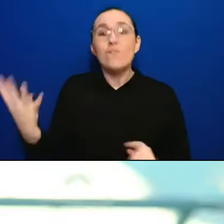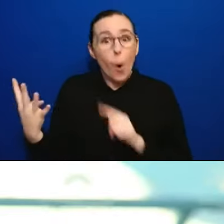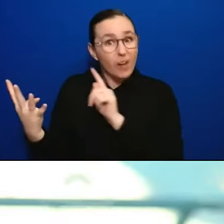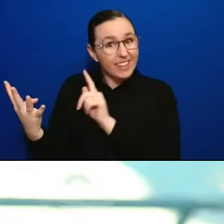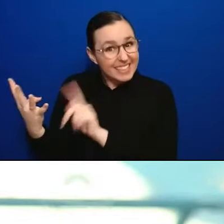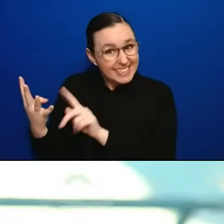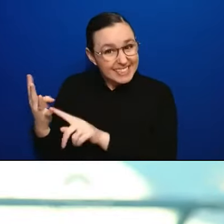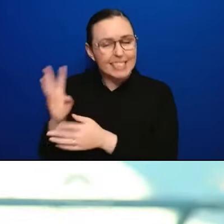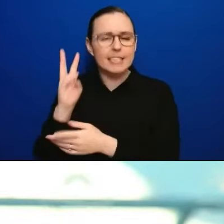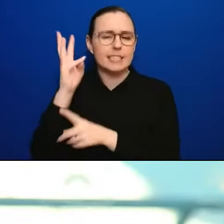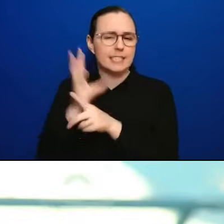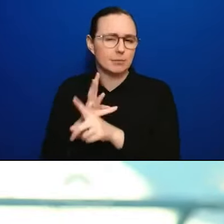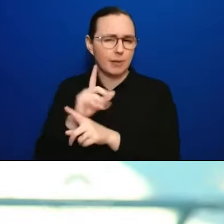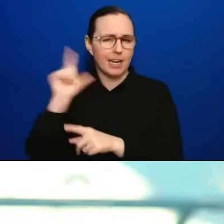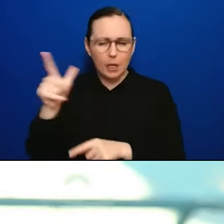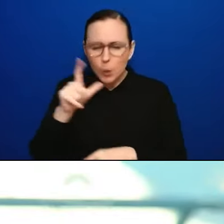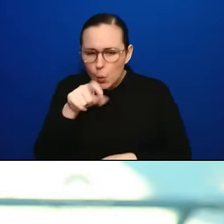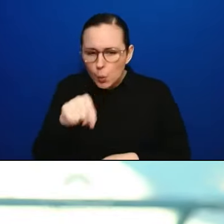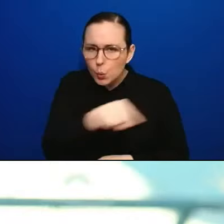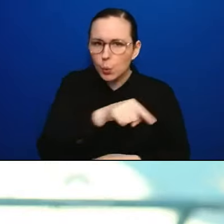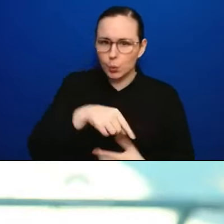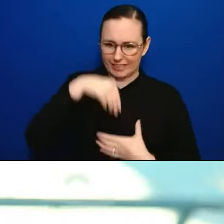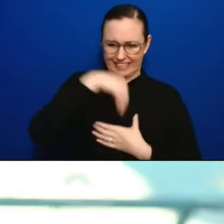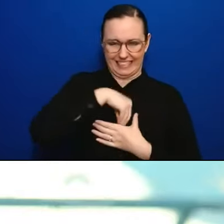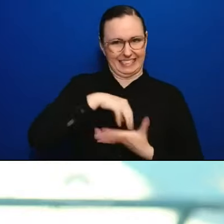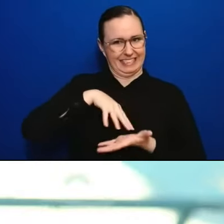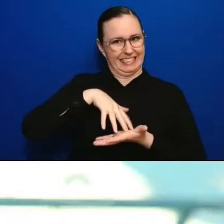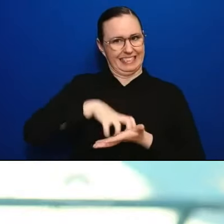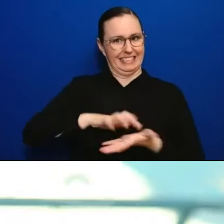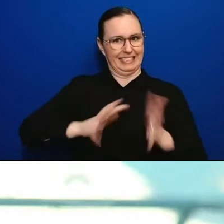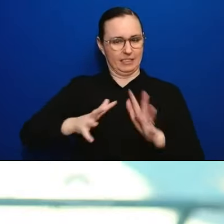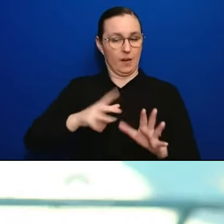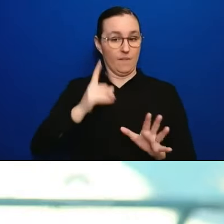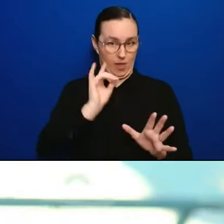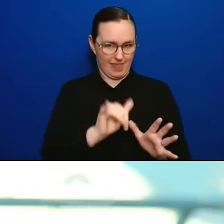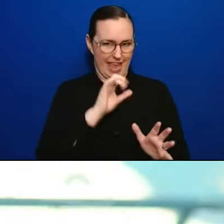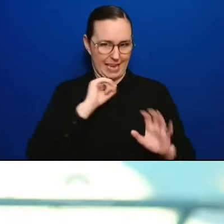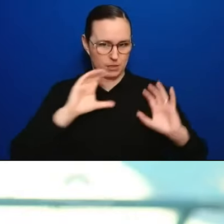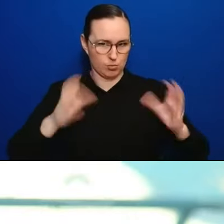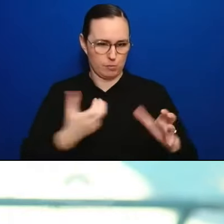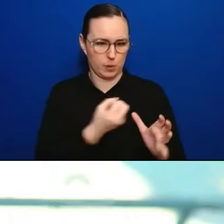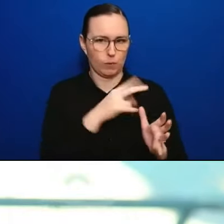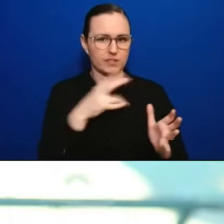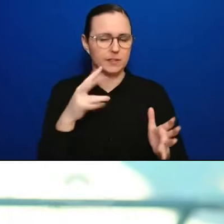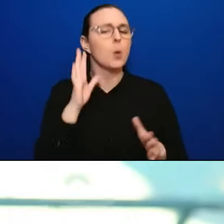And then a fourth booster dose six months after that.